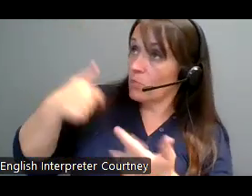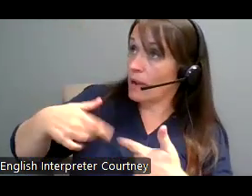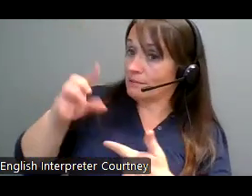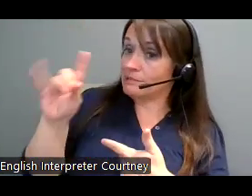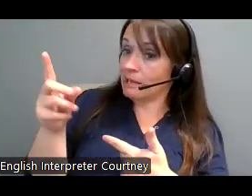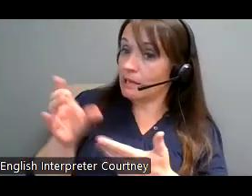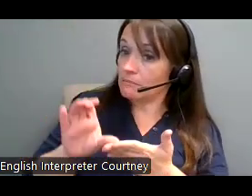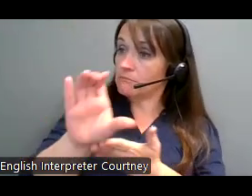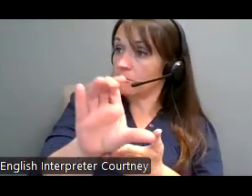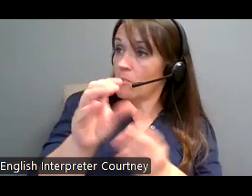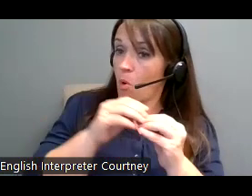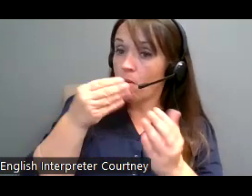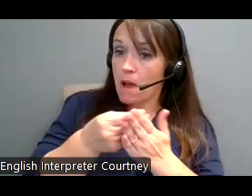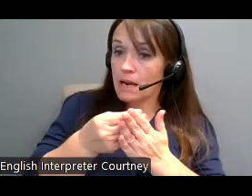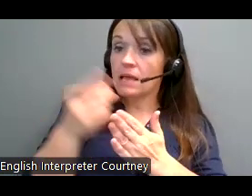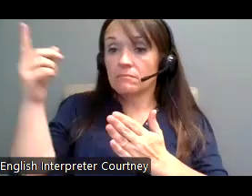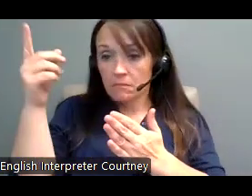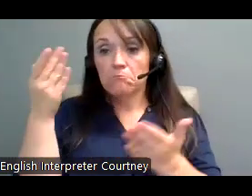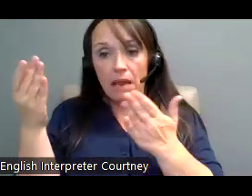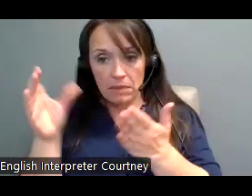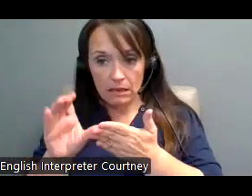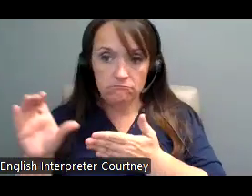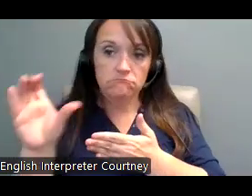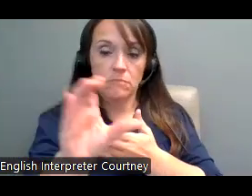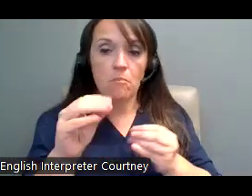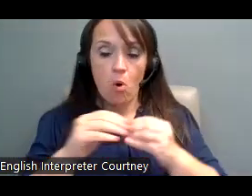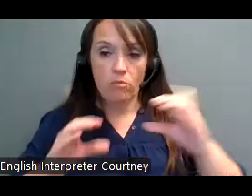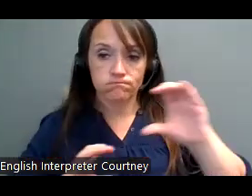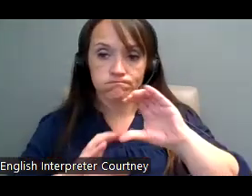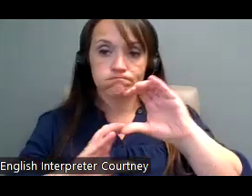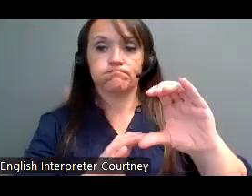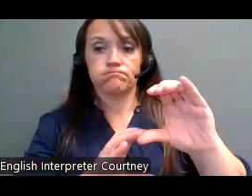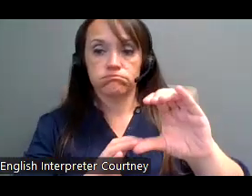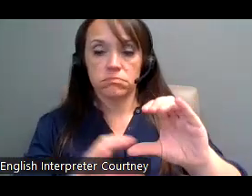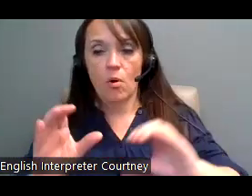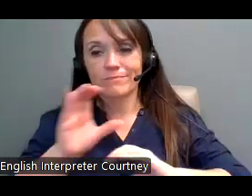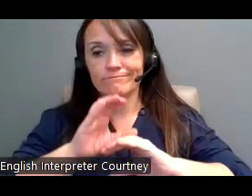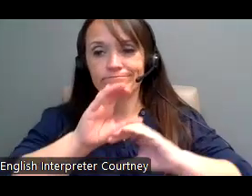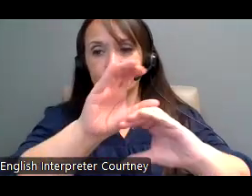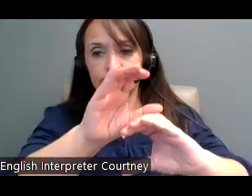waiver. And only after that, with the agency be able to draw down any federal funds and increase